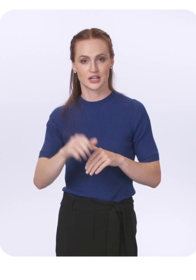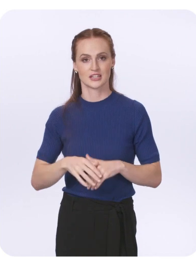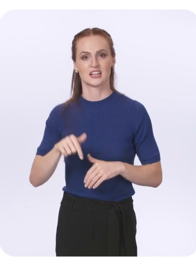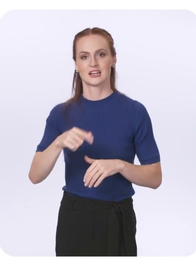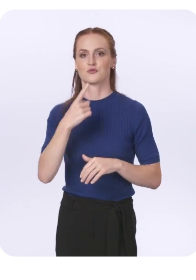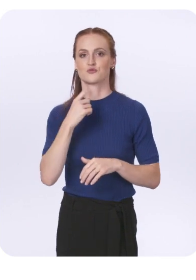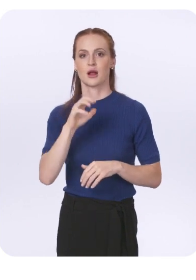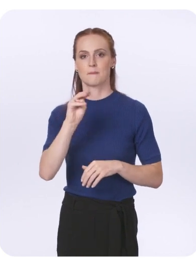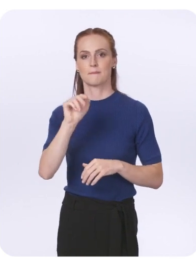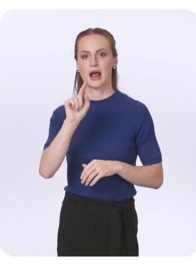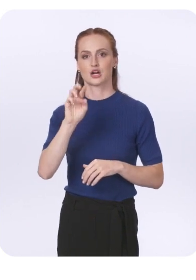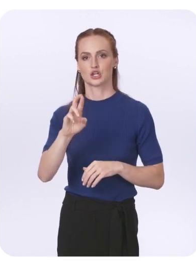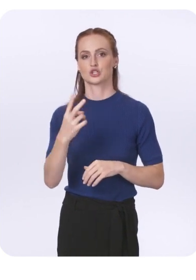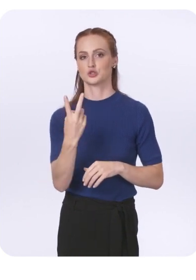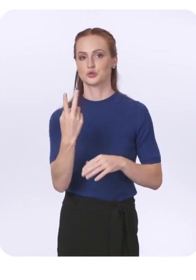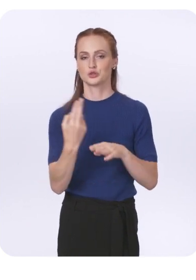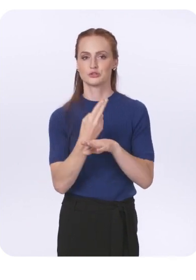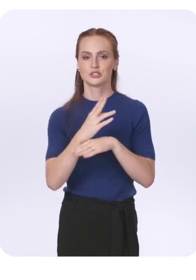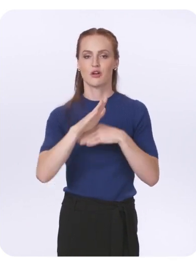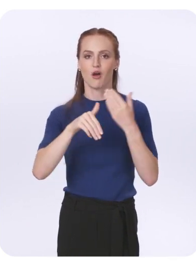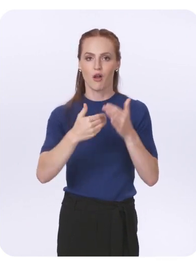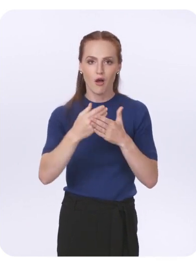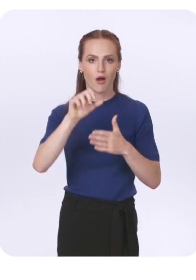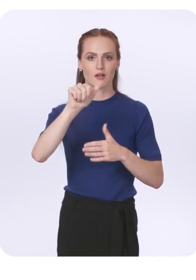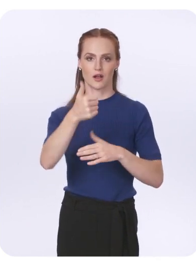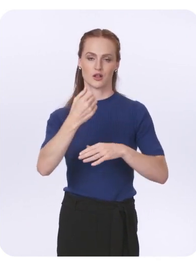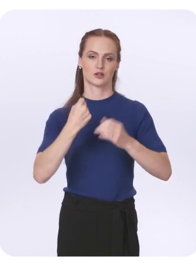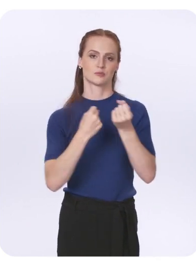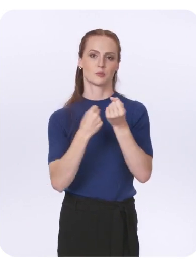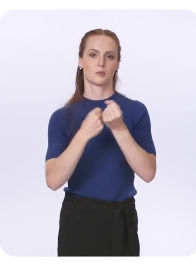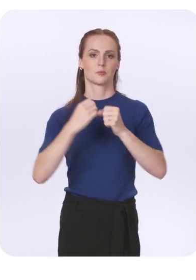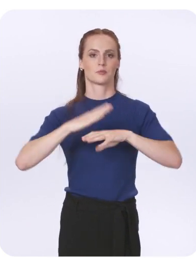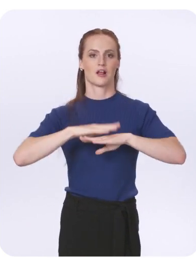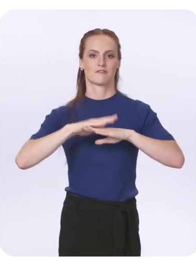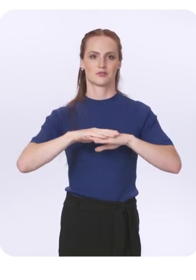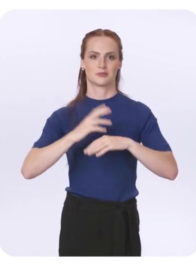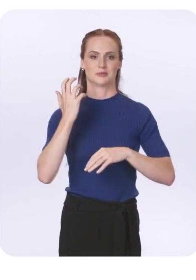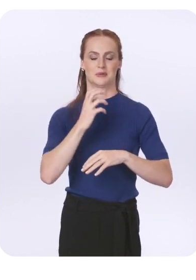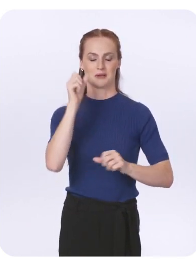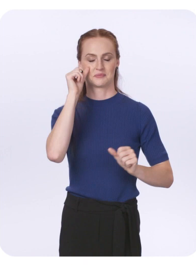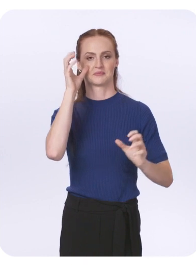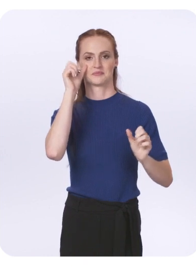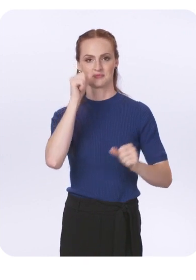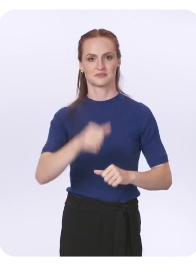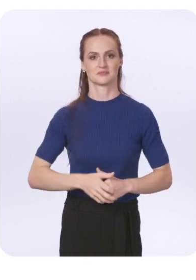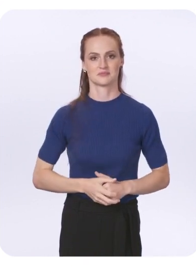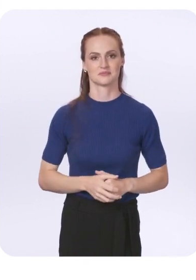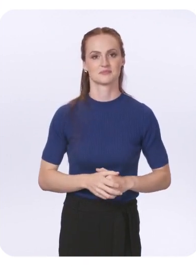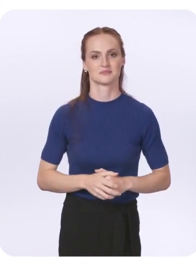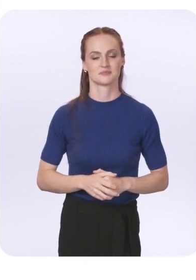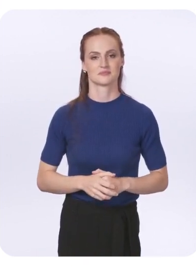that Red Matter 2 uses on all of its other supported platforms, which is pretty astounding if you think about it.